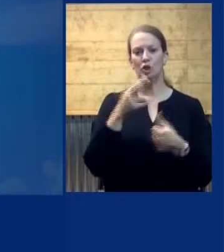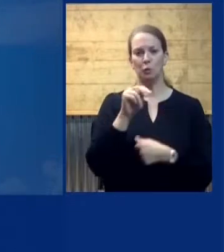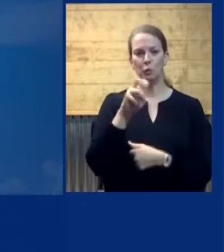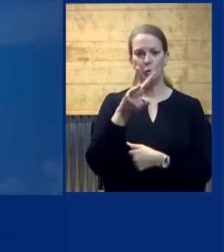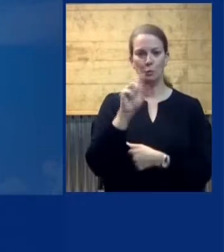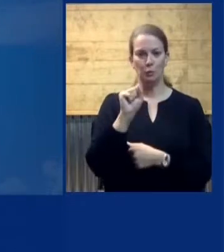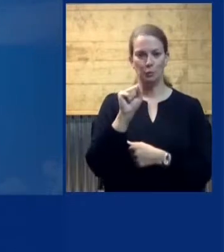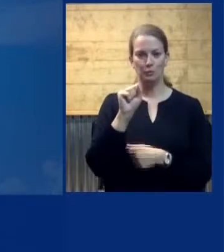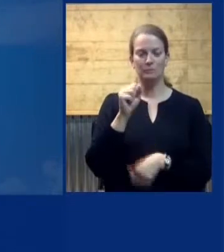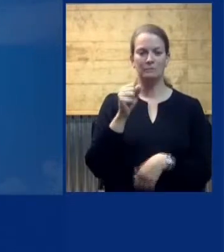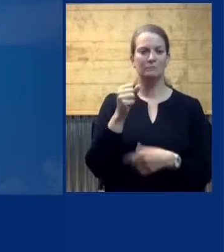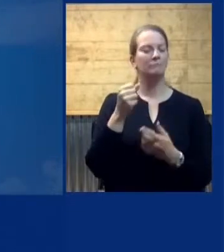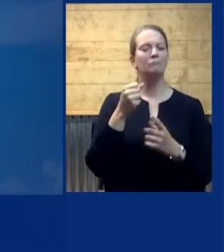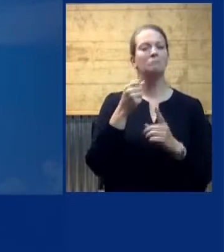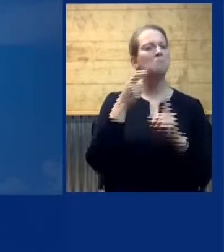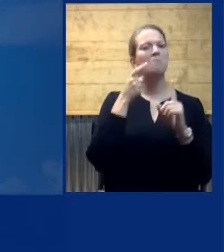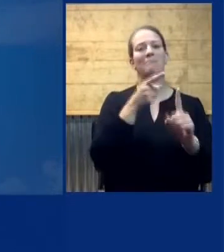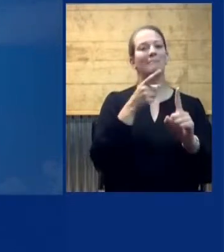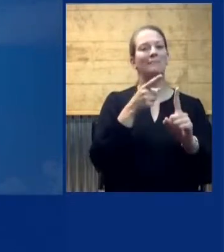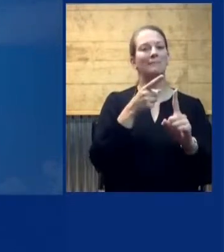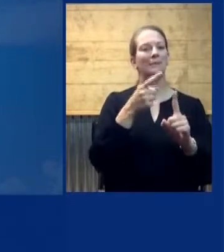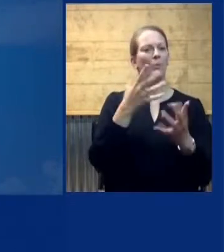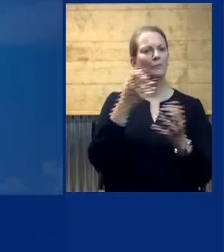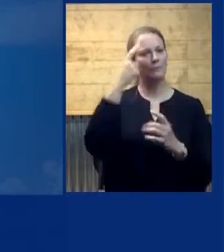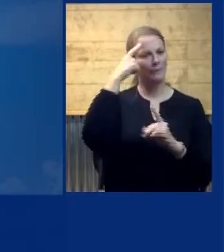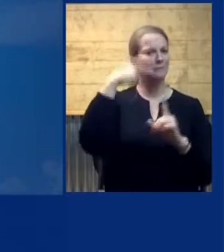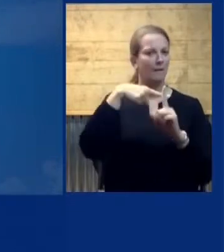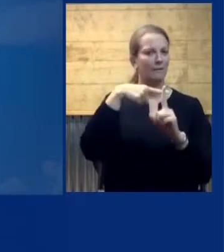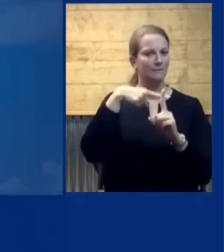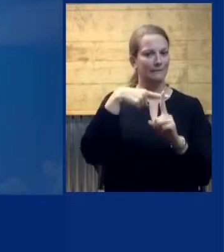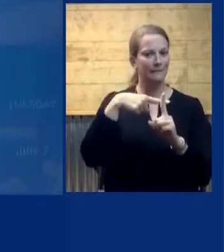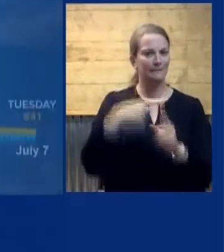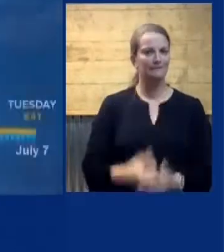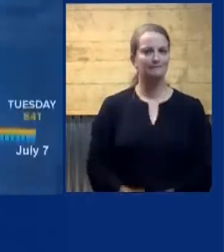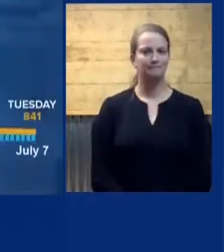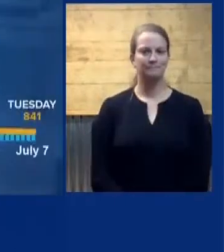130 DAYS. WE WILL START WITH THE GOOD NEWS